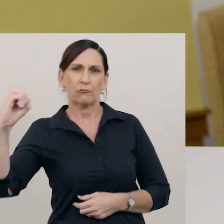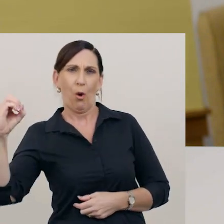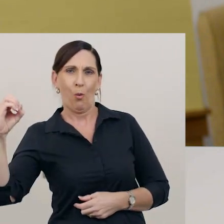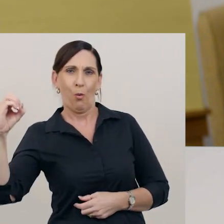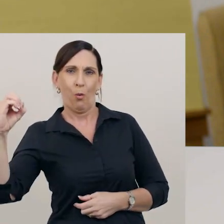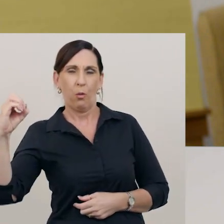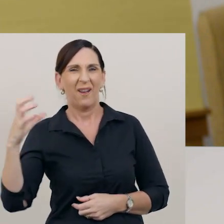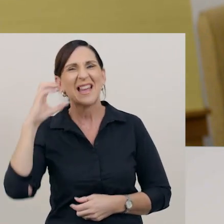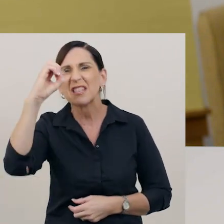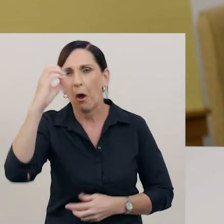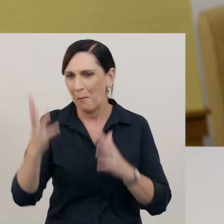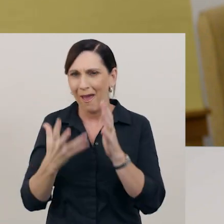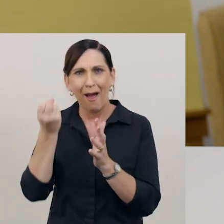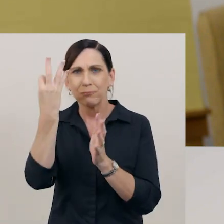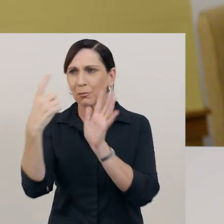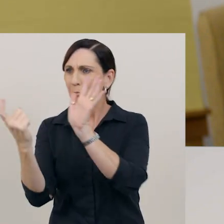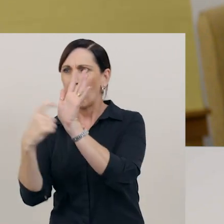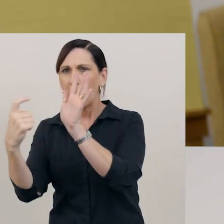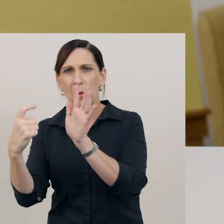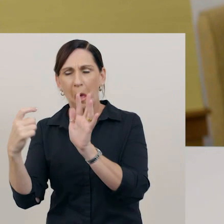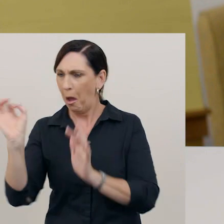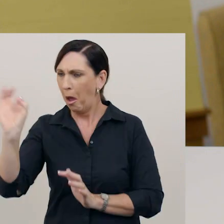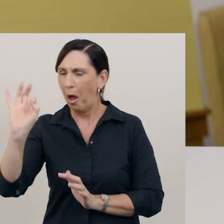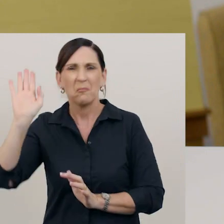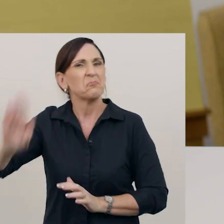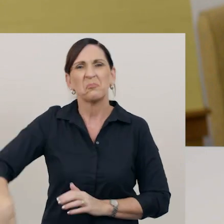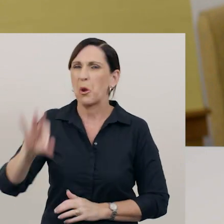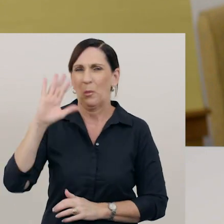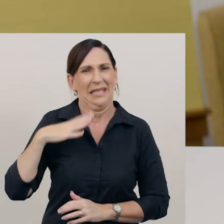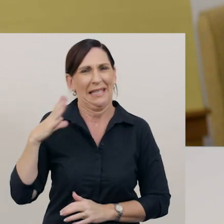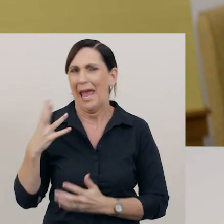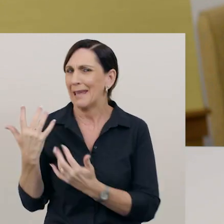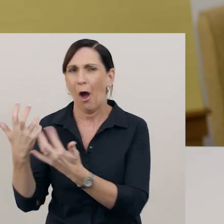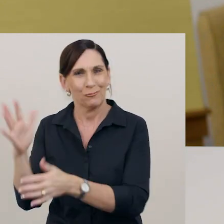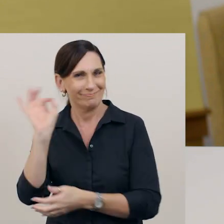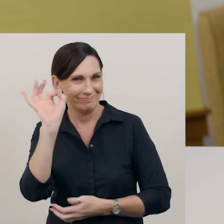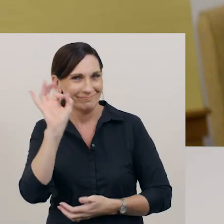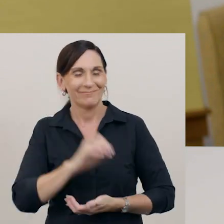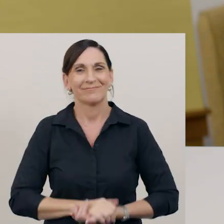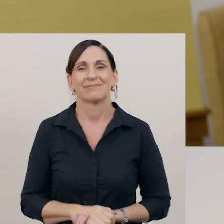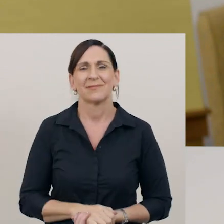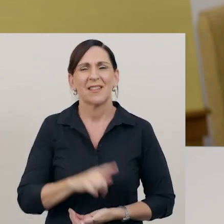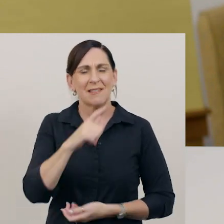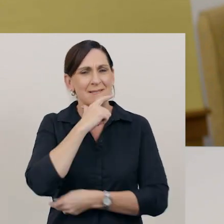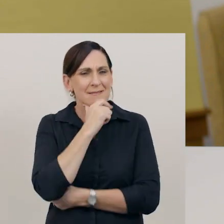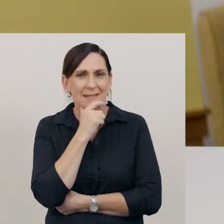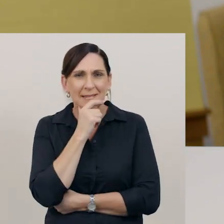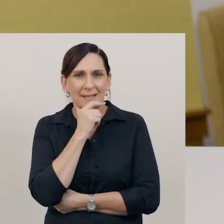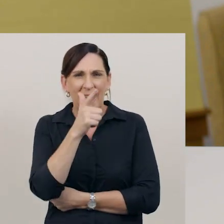0 means there are no objects to count. Hm - let’s think about how I could count these numbers.